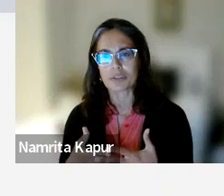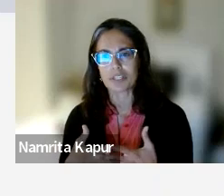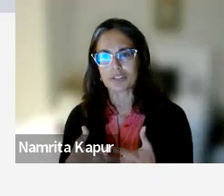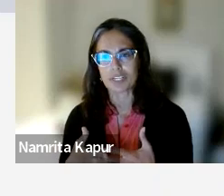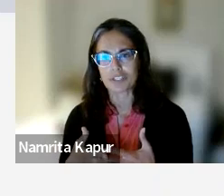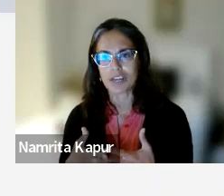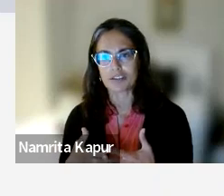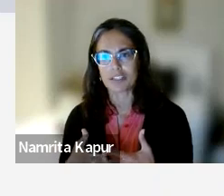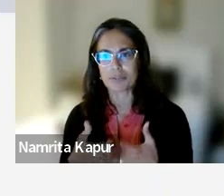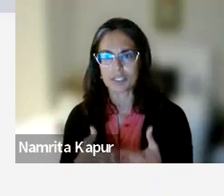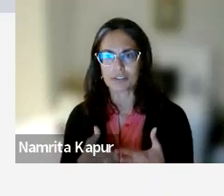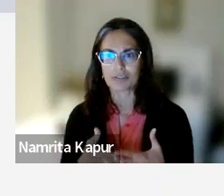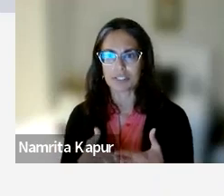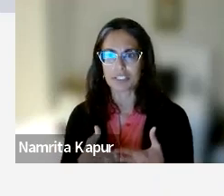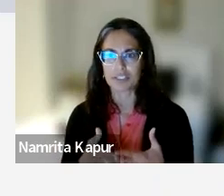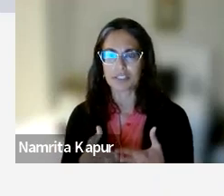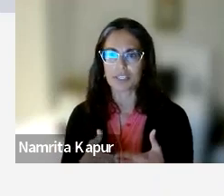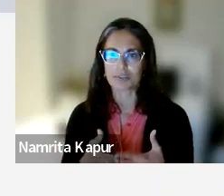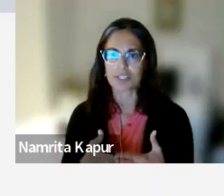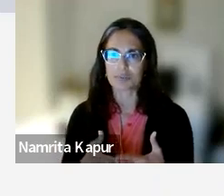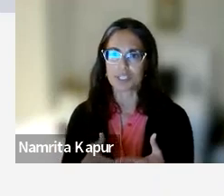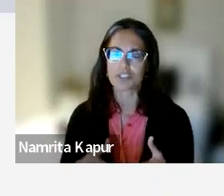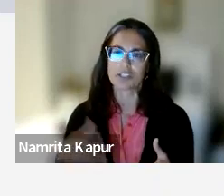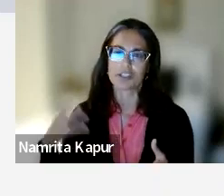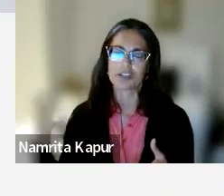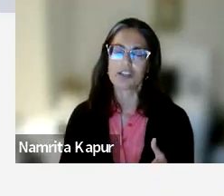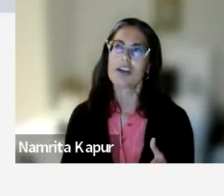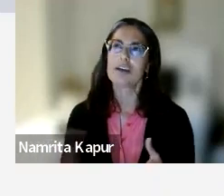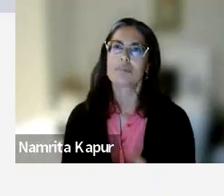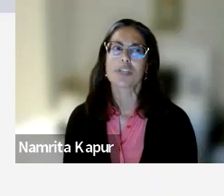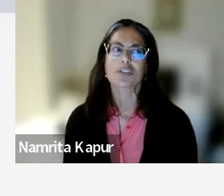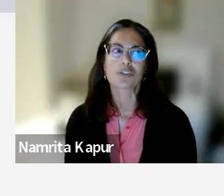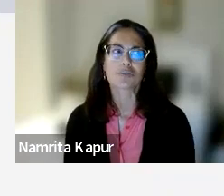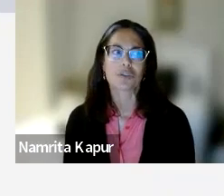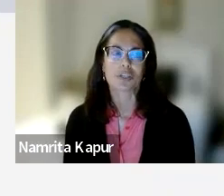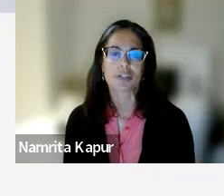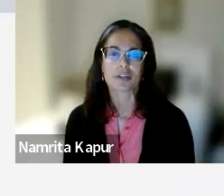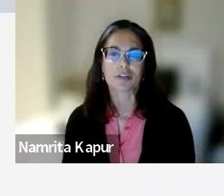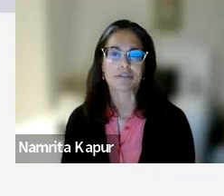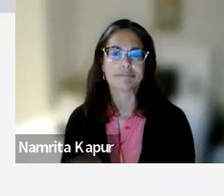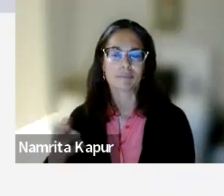a potential to have a longer project period. But three years for planning, four years for